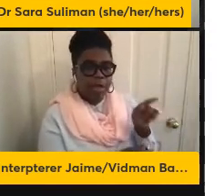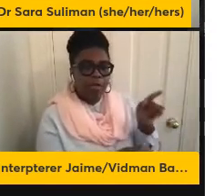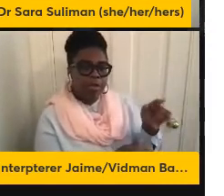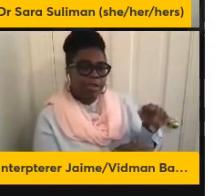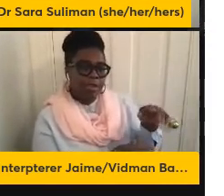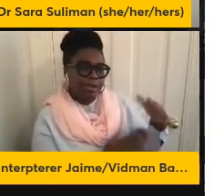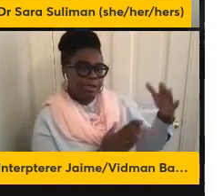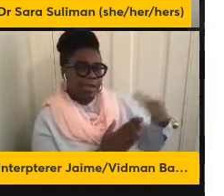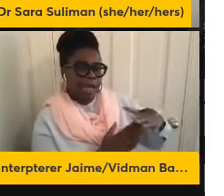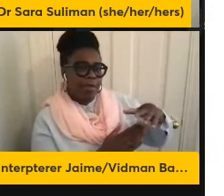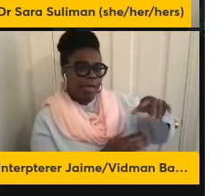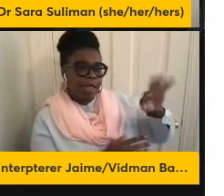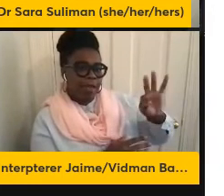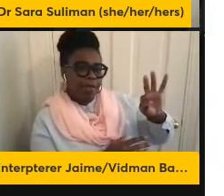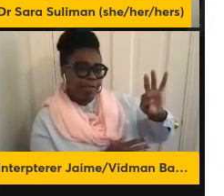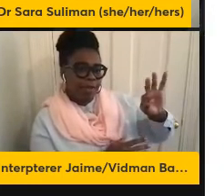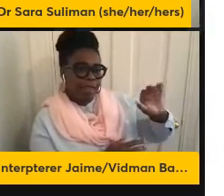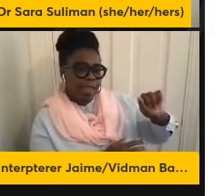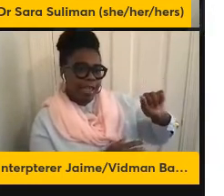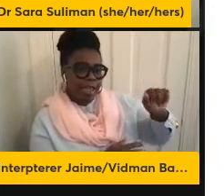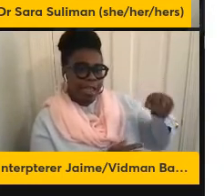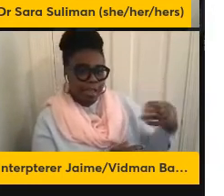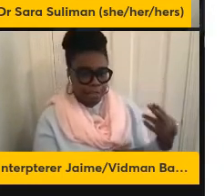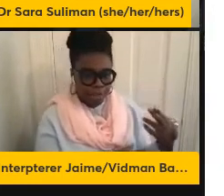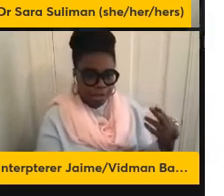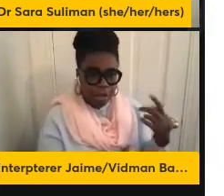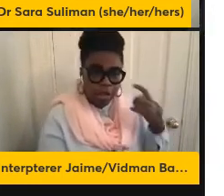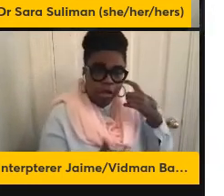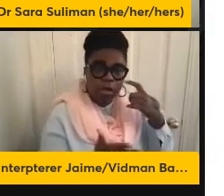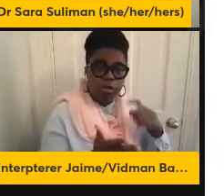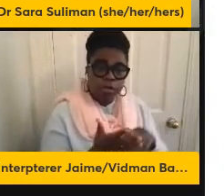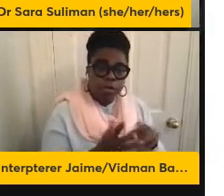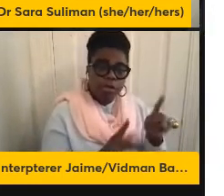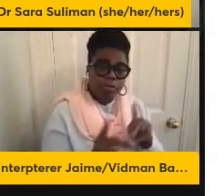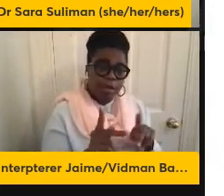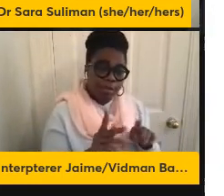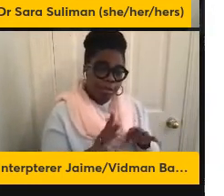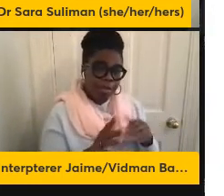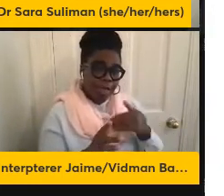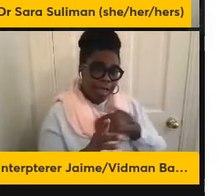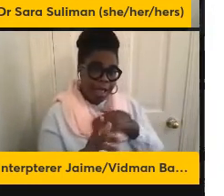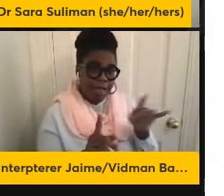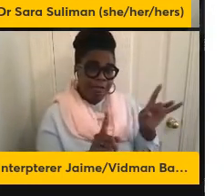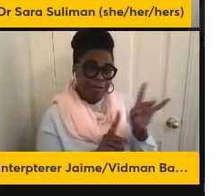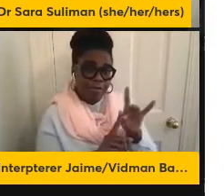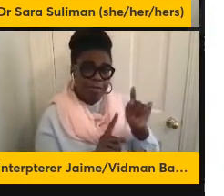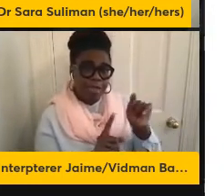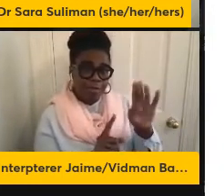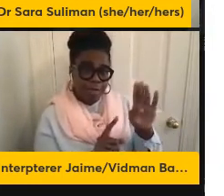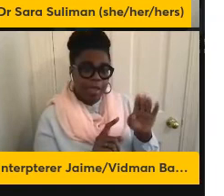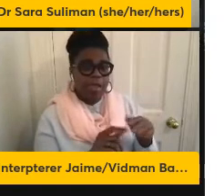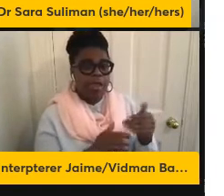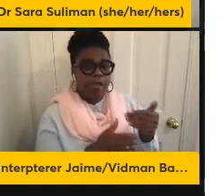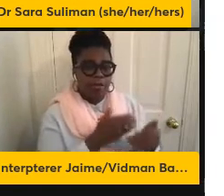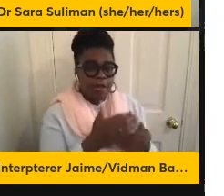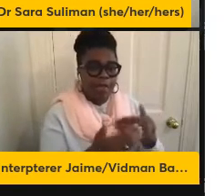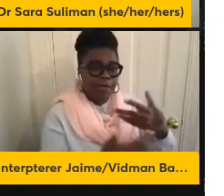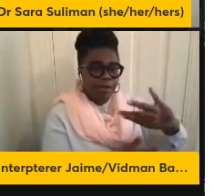we found that in in people who who develop TB disease, so the Progressors, there was an interaction between the T allele and